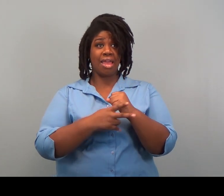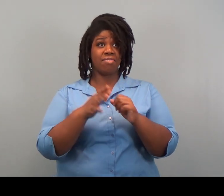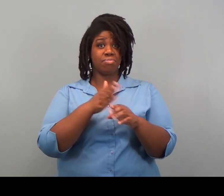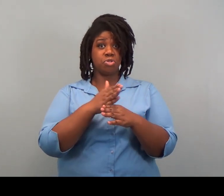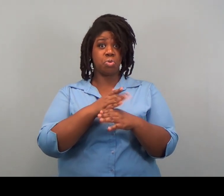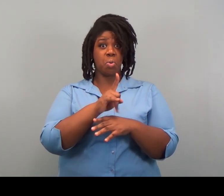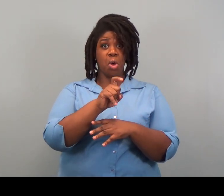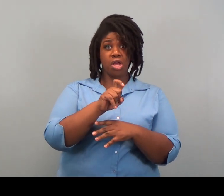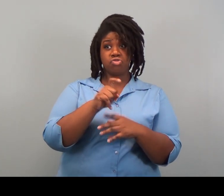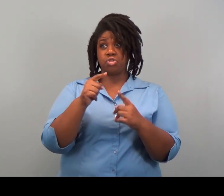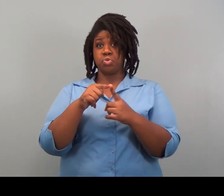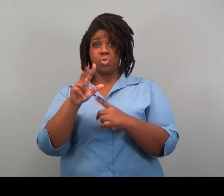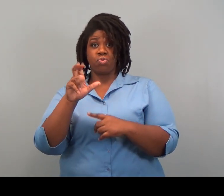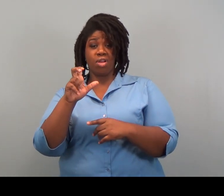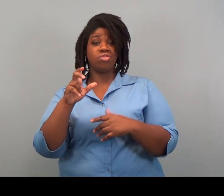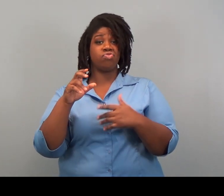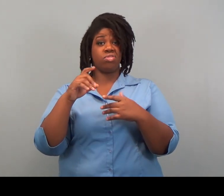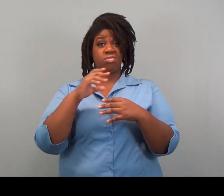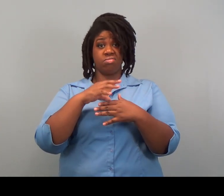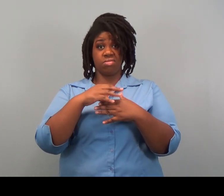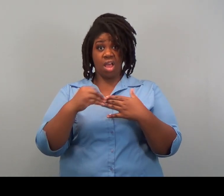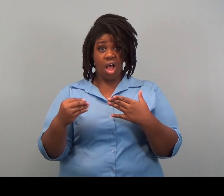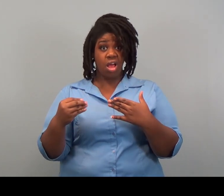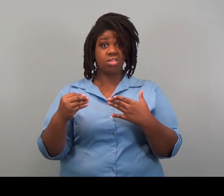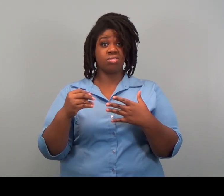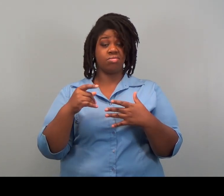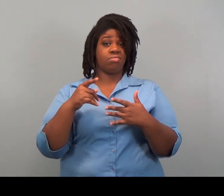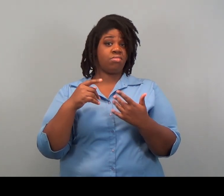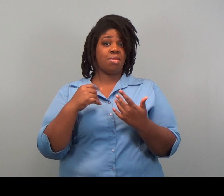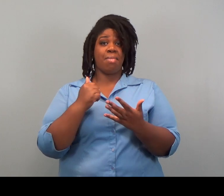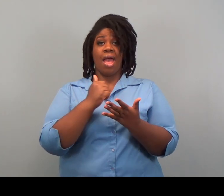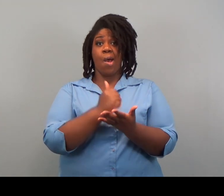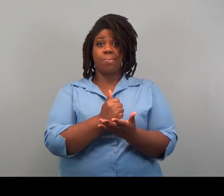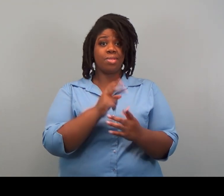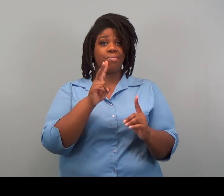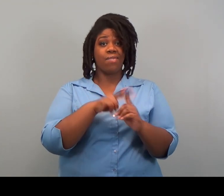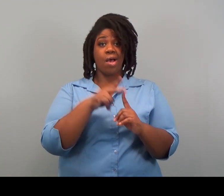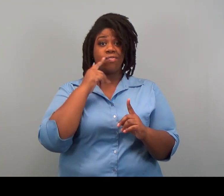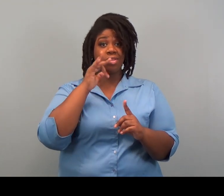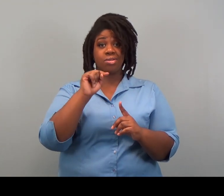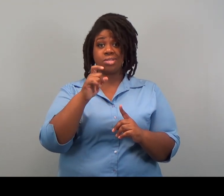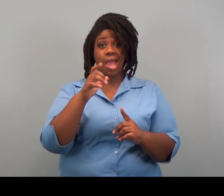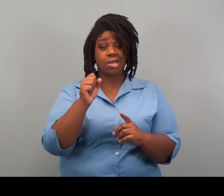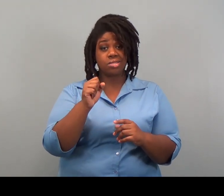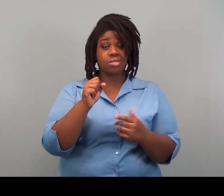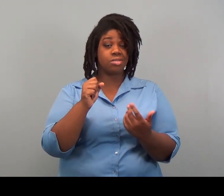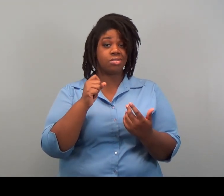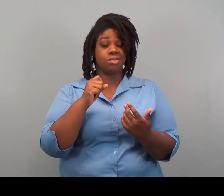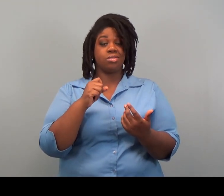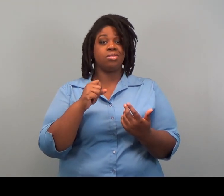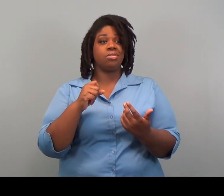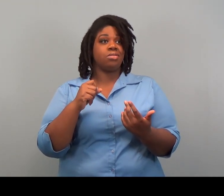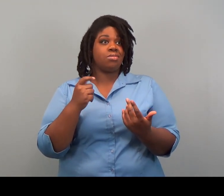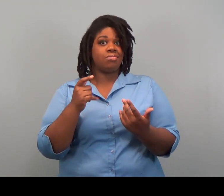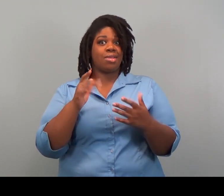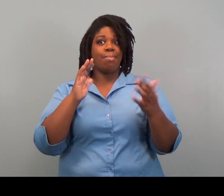between $100 to 300 in filing their regular, current year tax return, just an ordinary tax return,